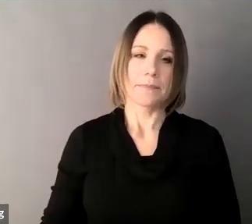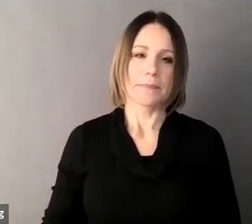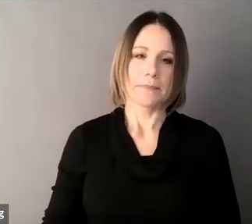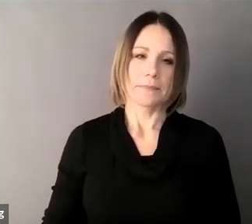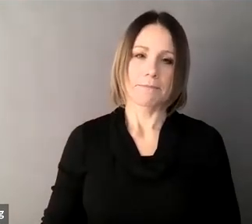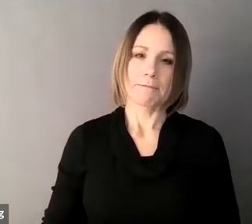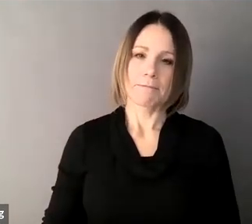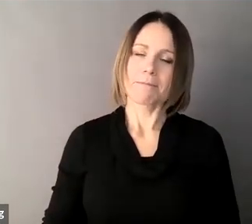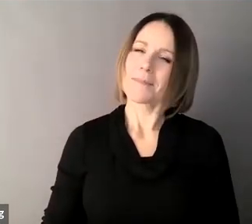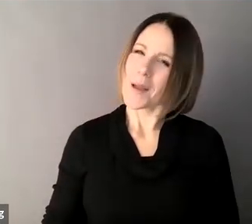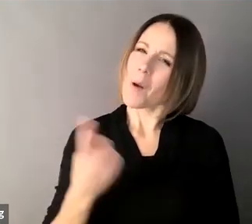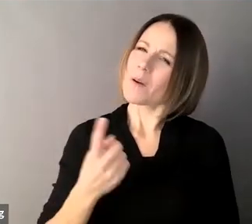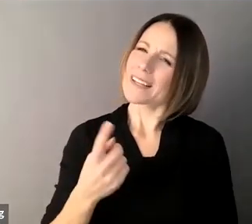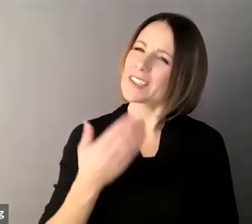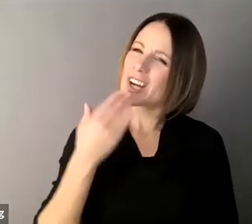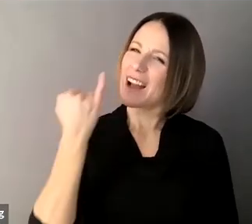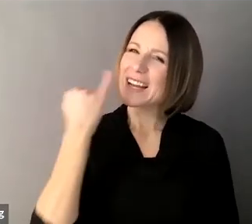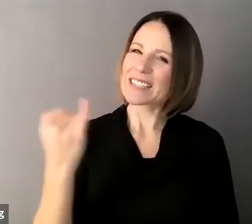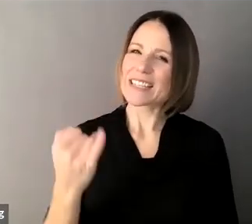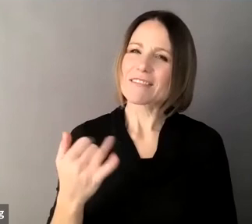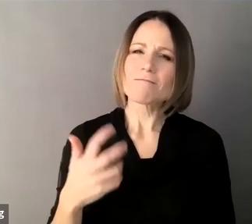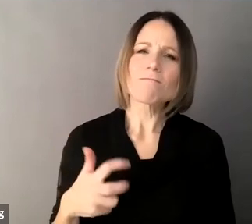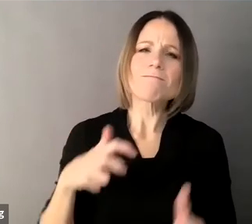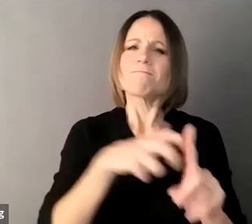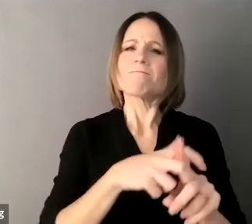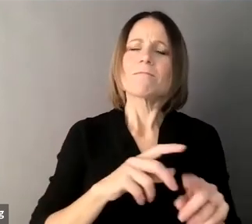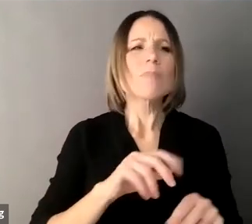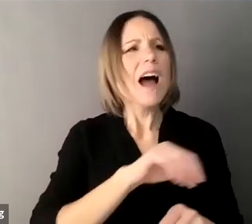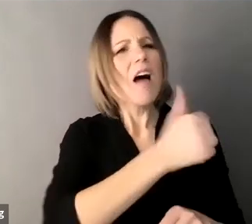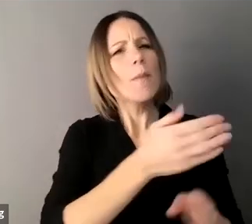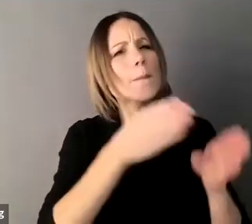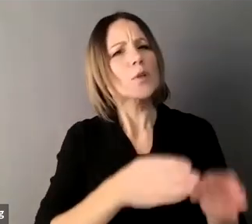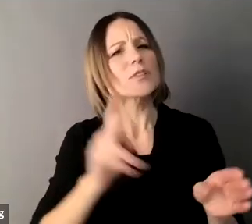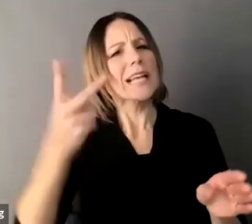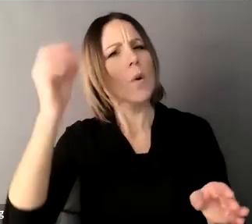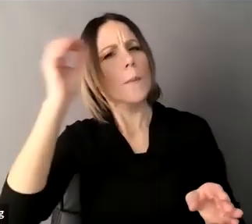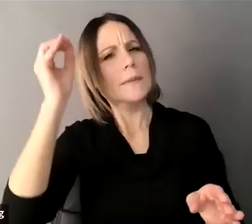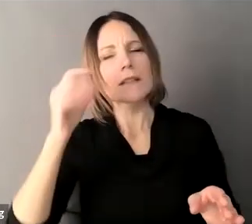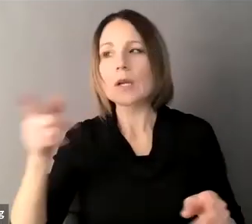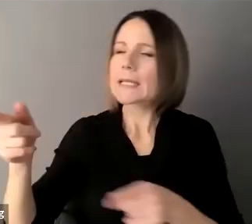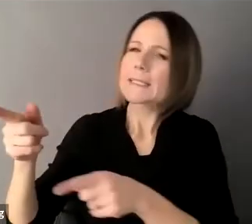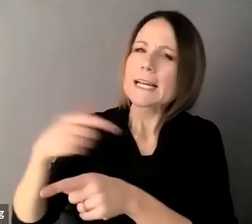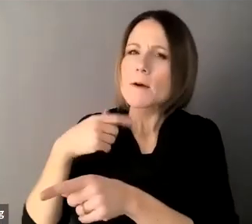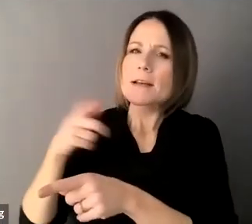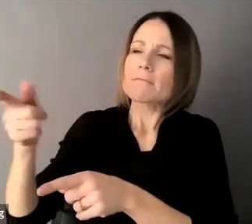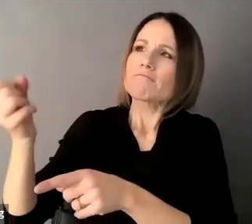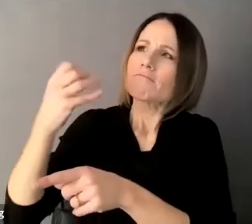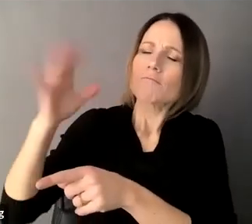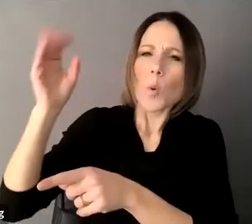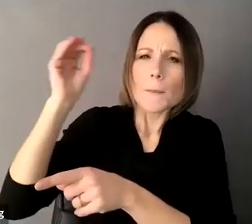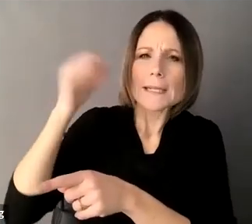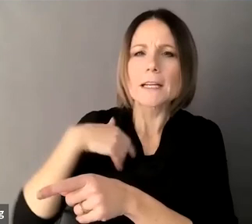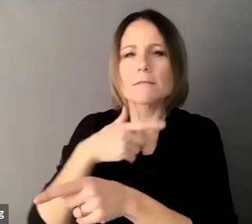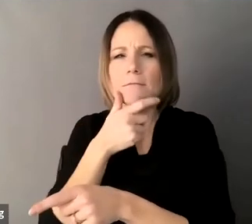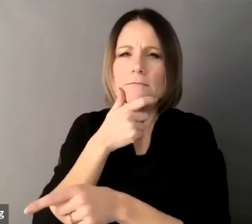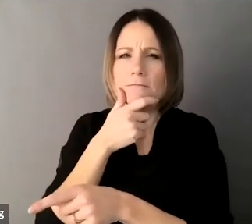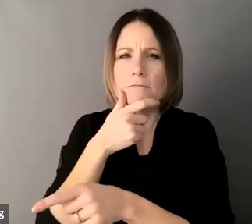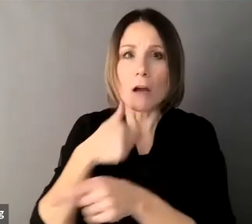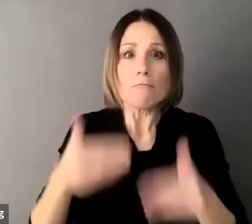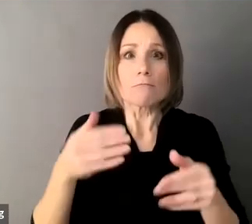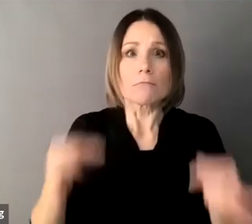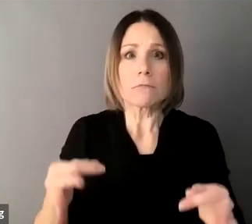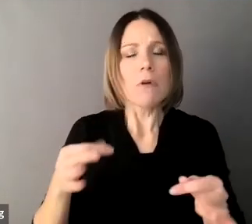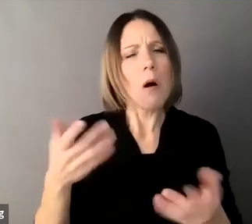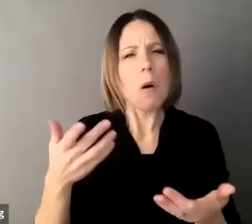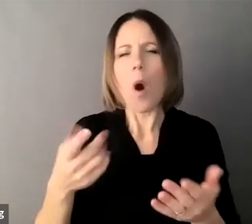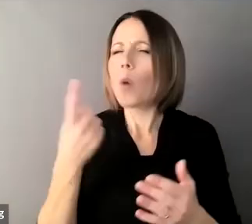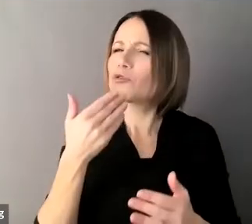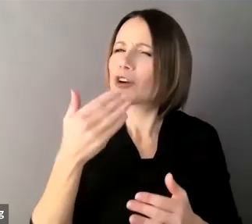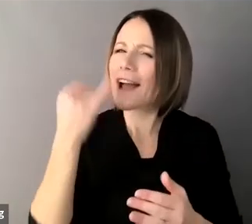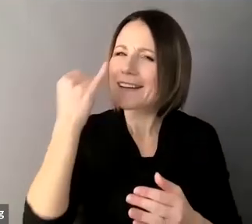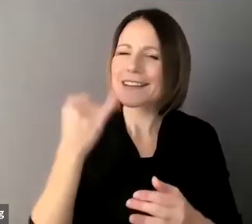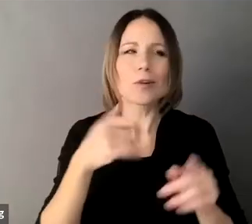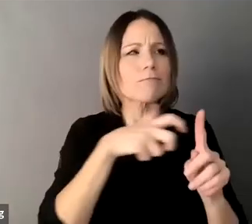a good to have a second opinion or a third opinion or a fourth exactly on the discussion